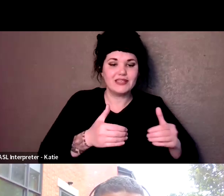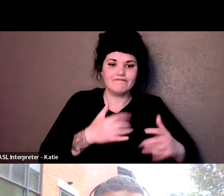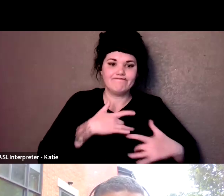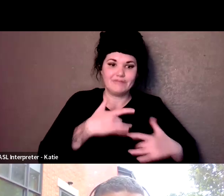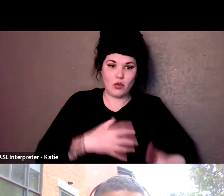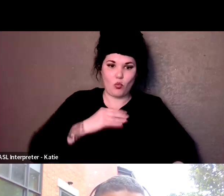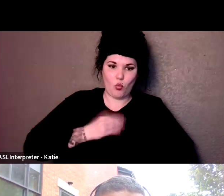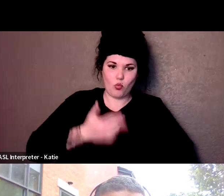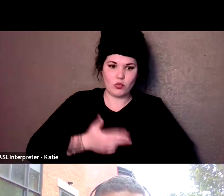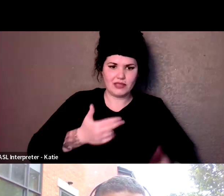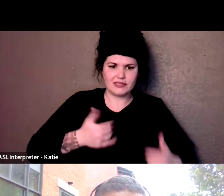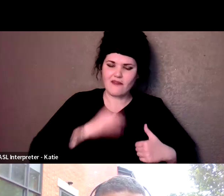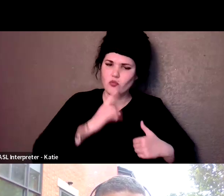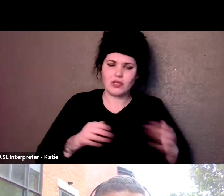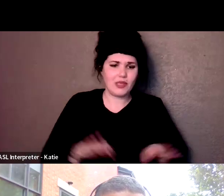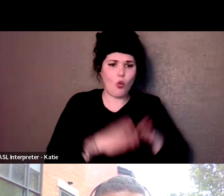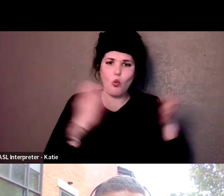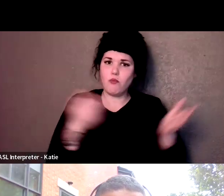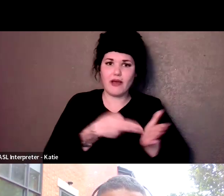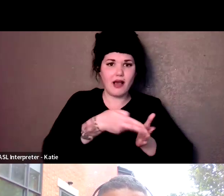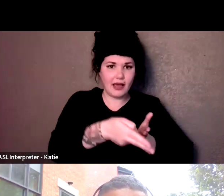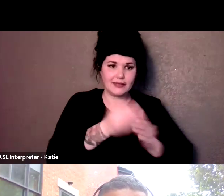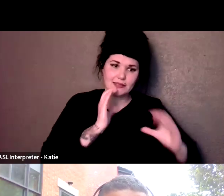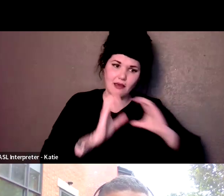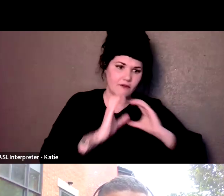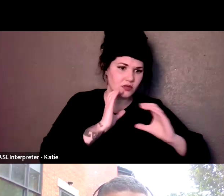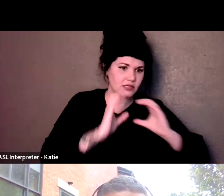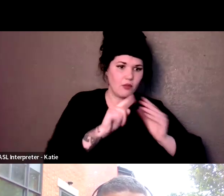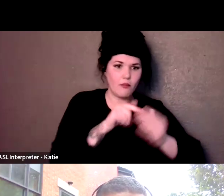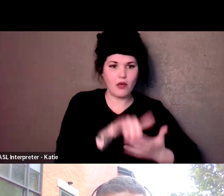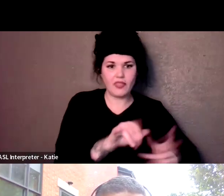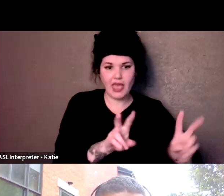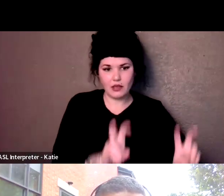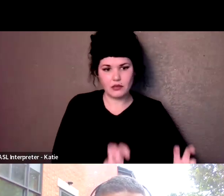and honest conversations with folks about what that is. In the town I work in primarily,